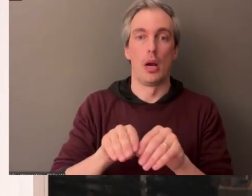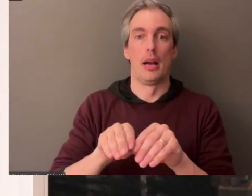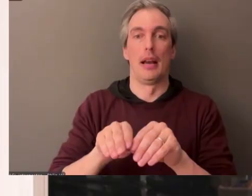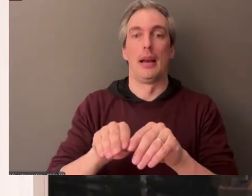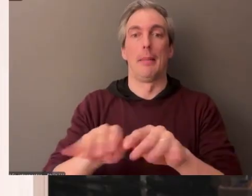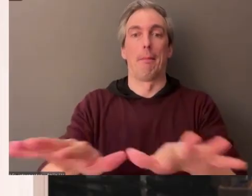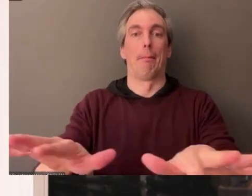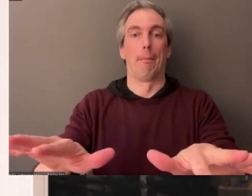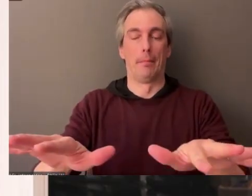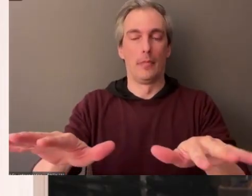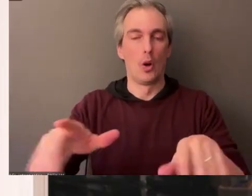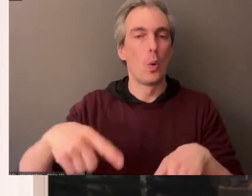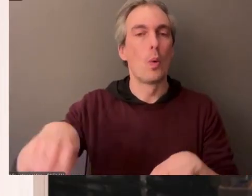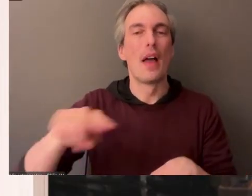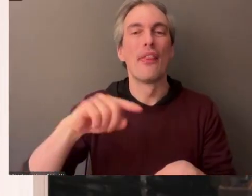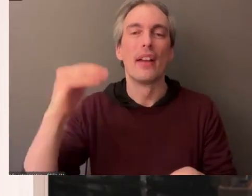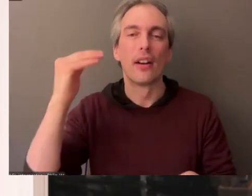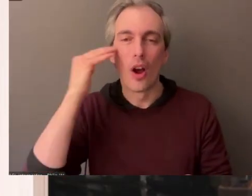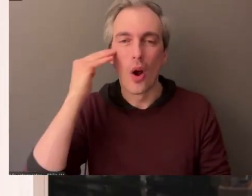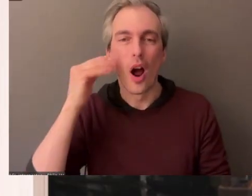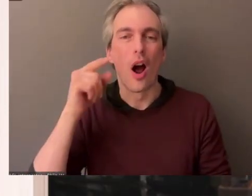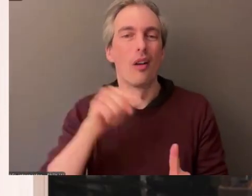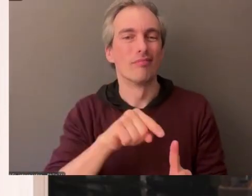This is how a check box operates. This is how a heading operates.